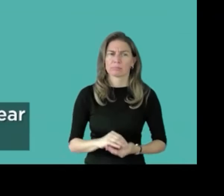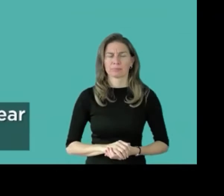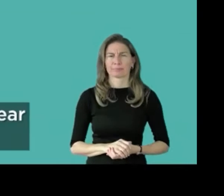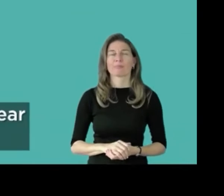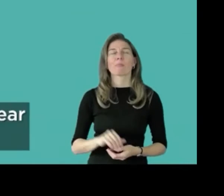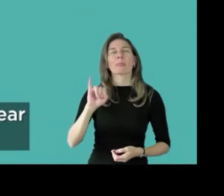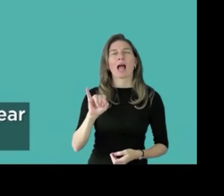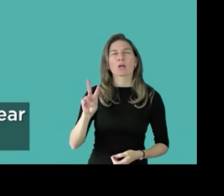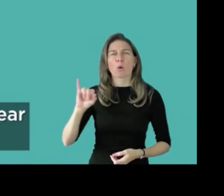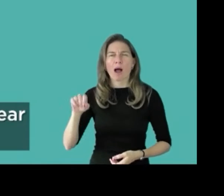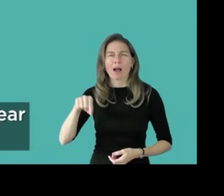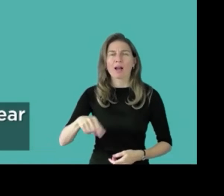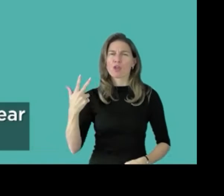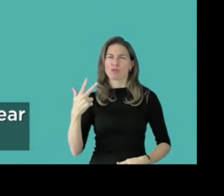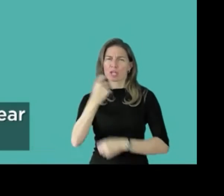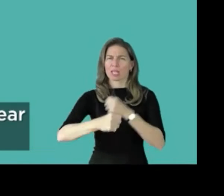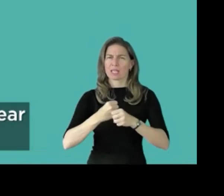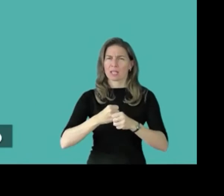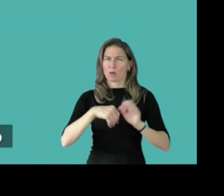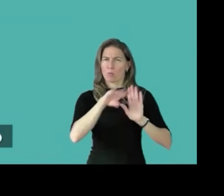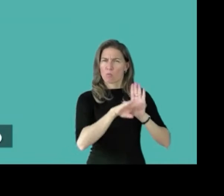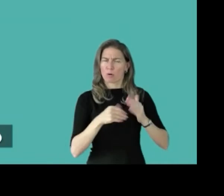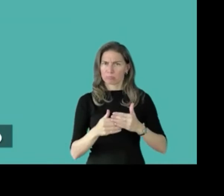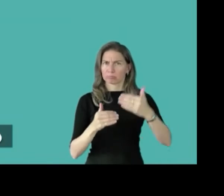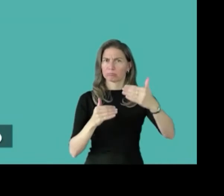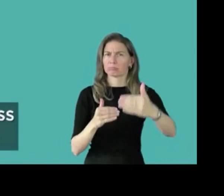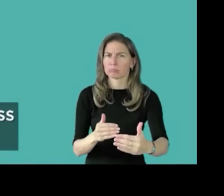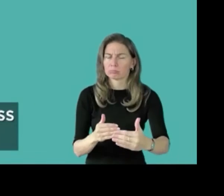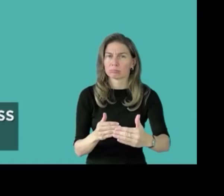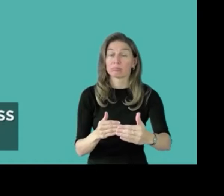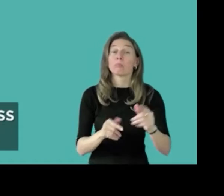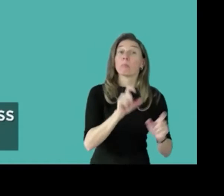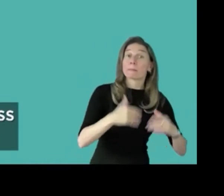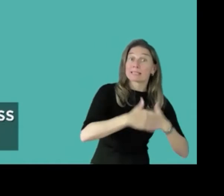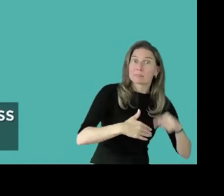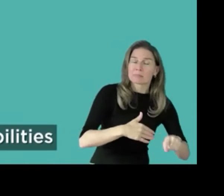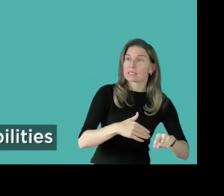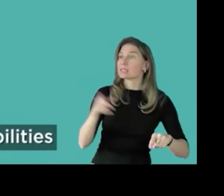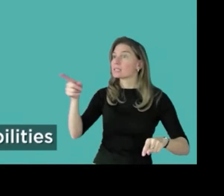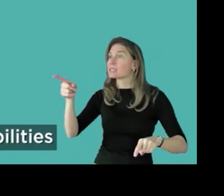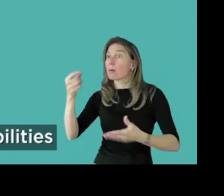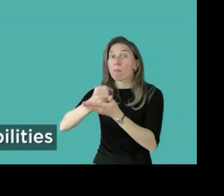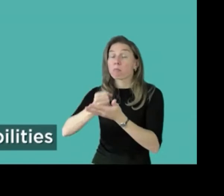The i2i is a three-year programme, where we aim to improve the access to employment for persons with disabilities